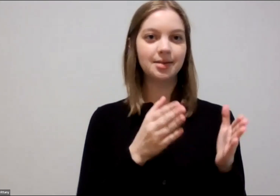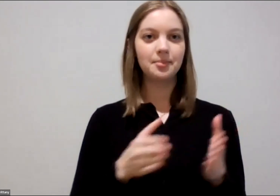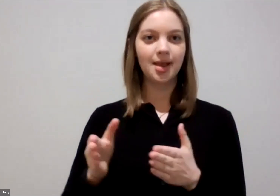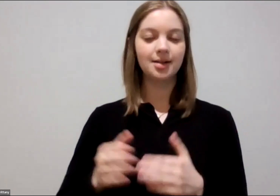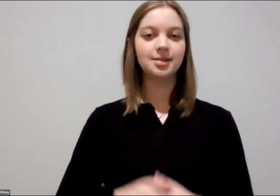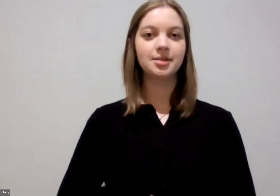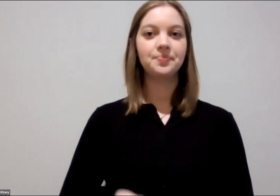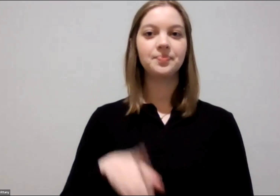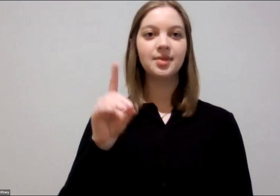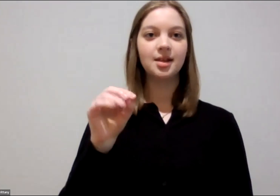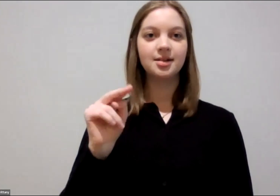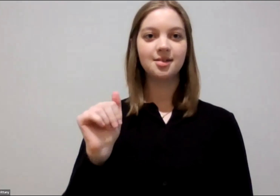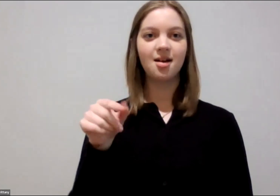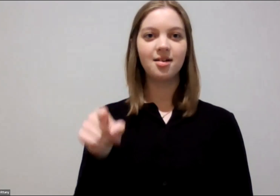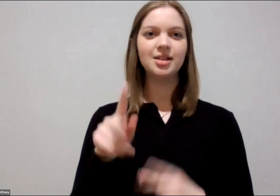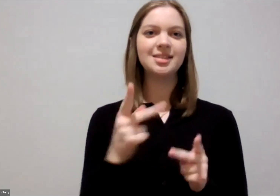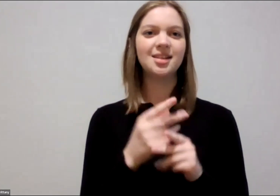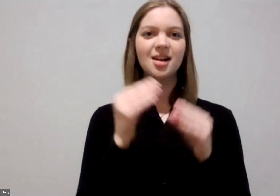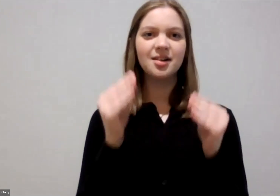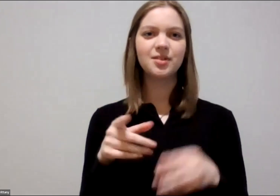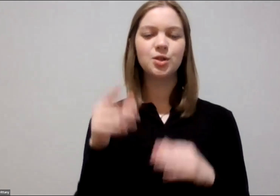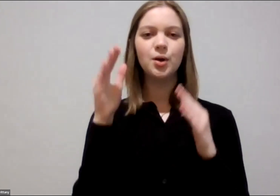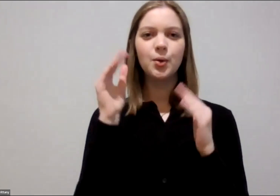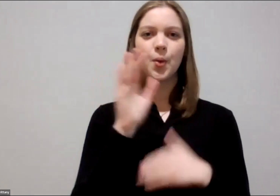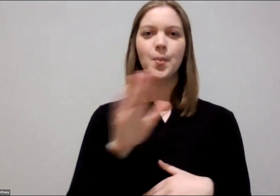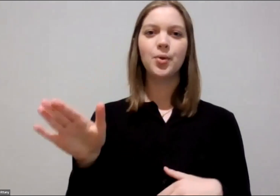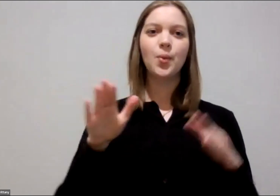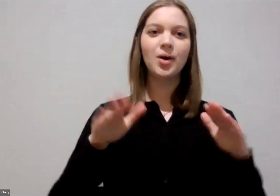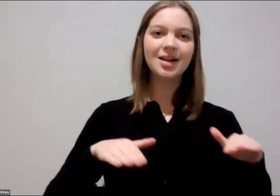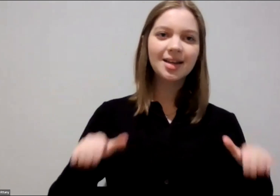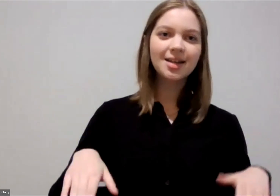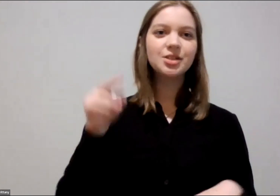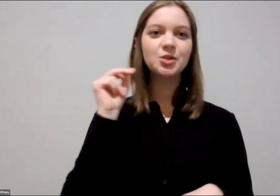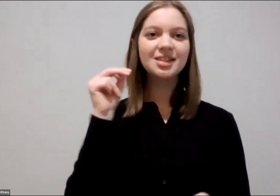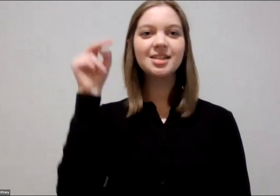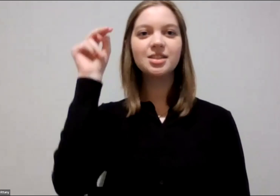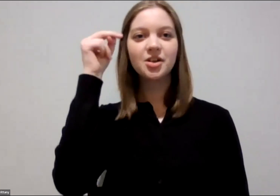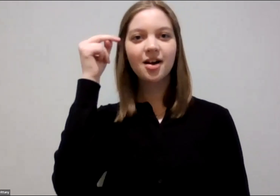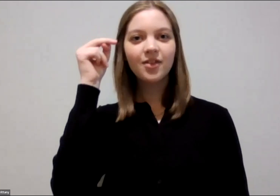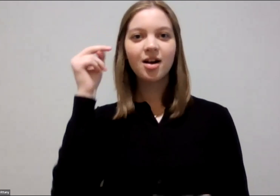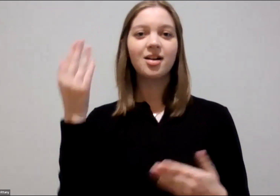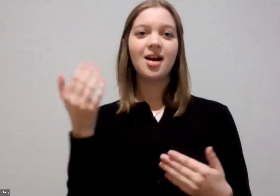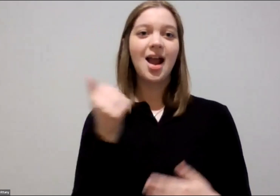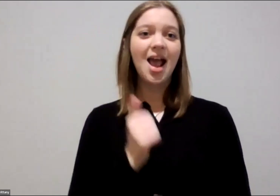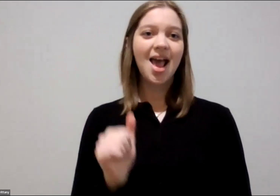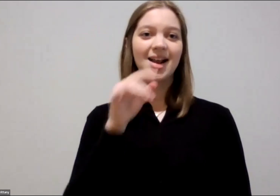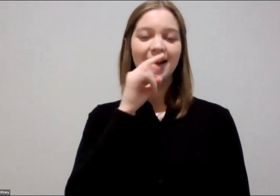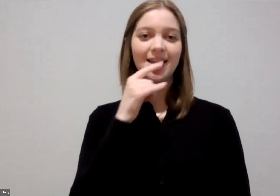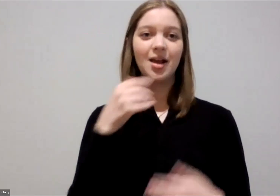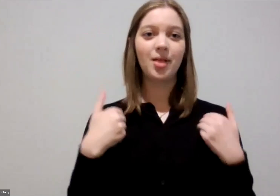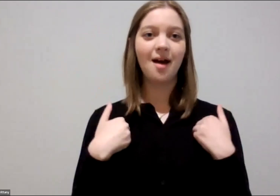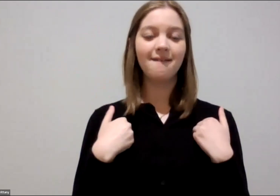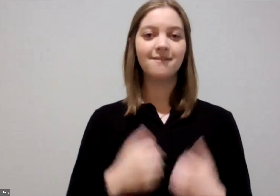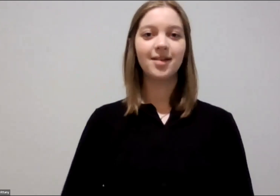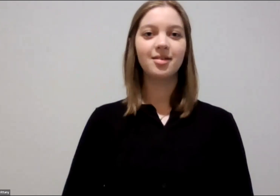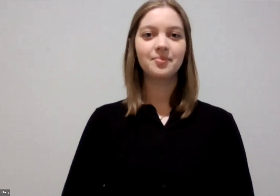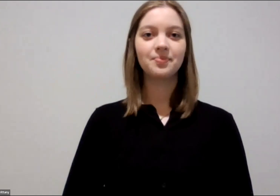Donna is the kind of teacher that you hope that your kids, or your niece, or nephew, or frankly, just any kid will have